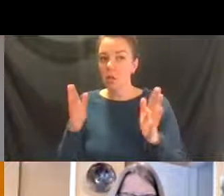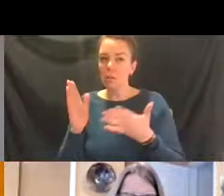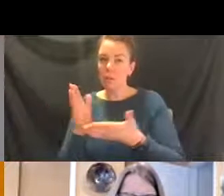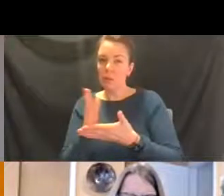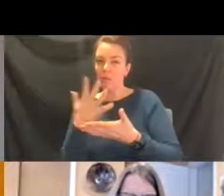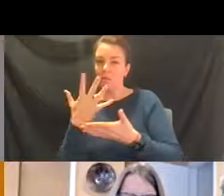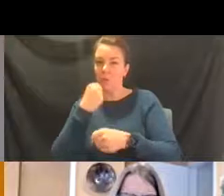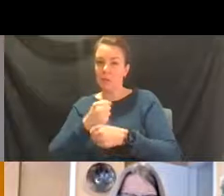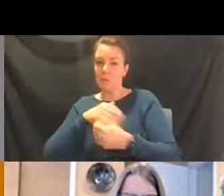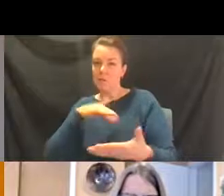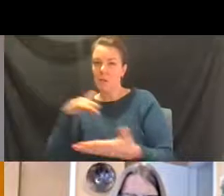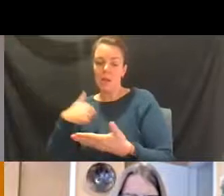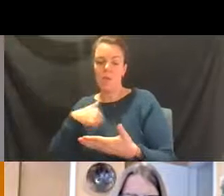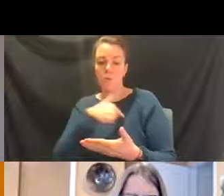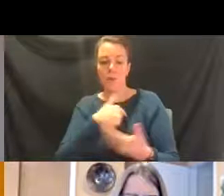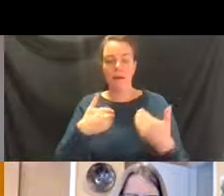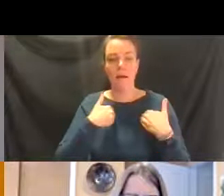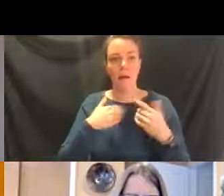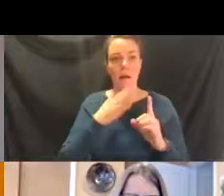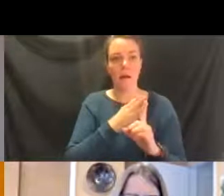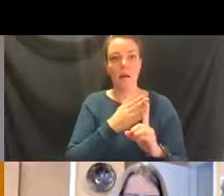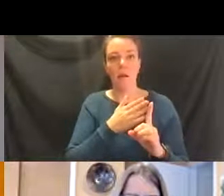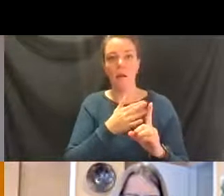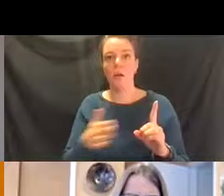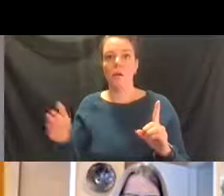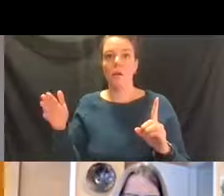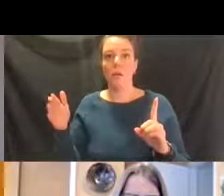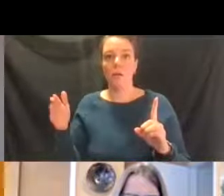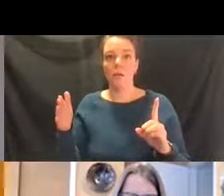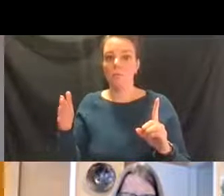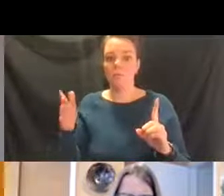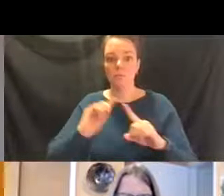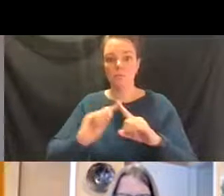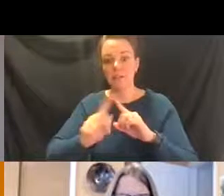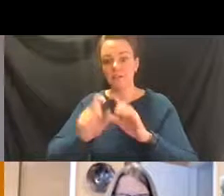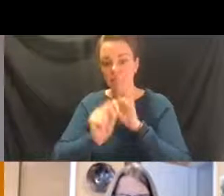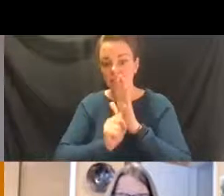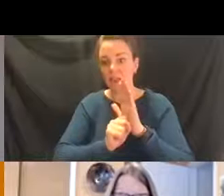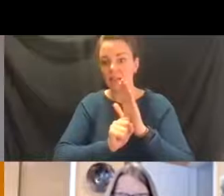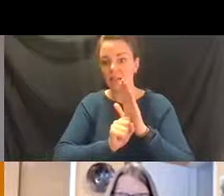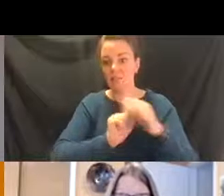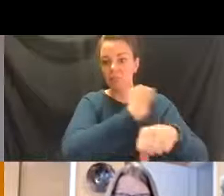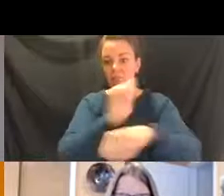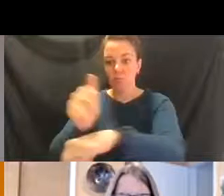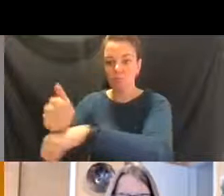had moved the program into multiple states. We were able to disseminate it to multiple